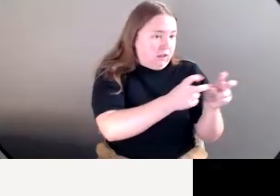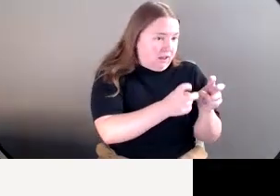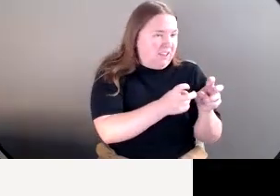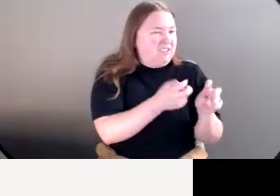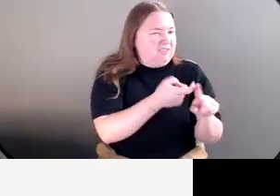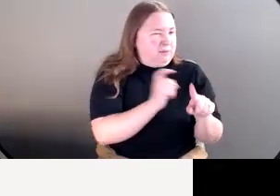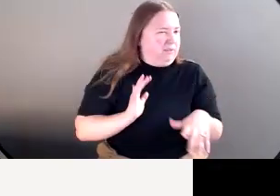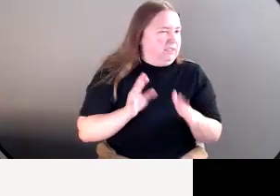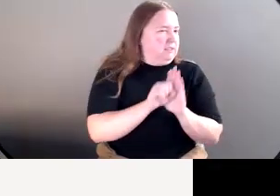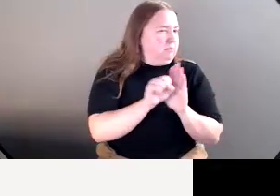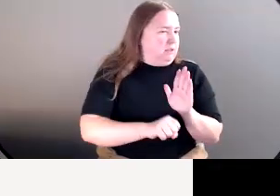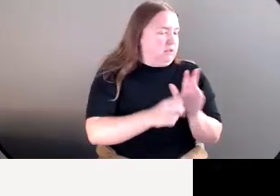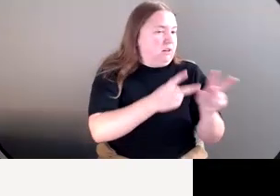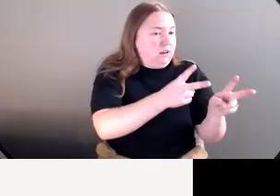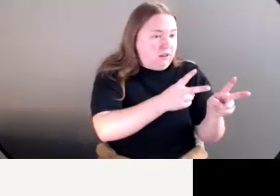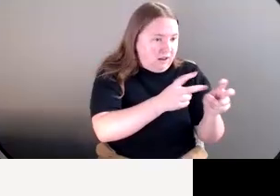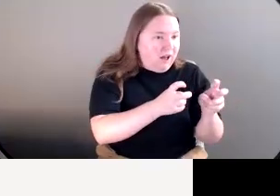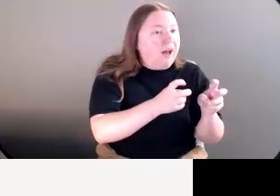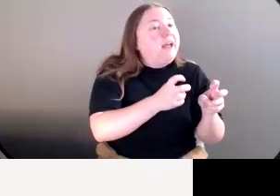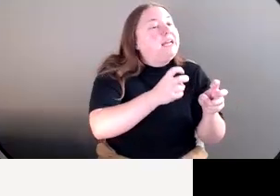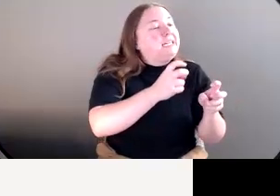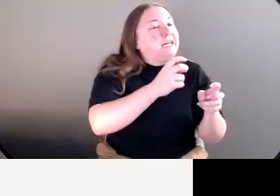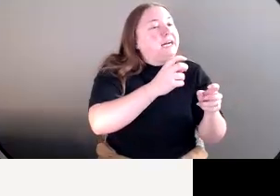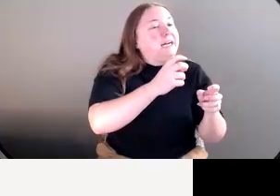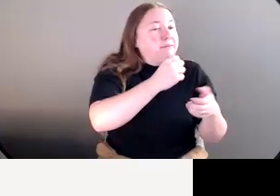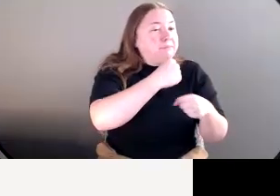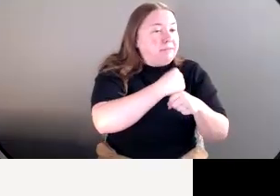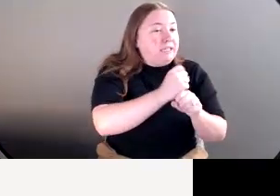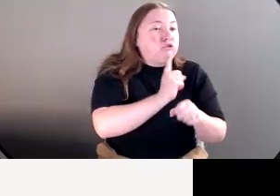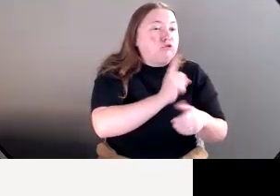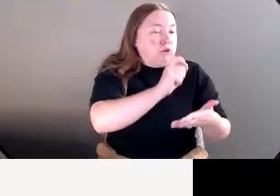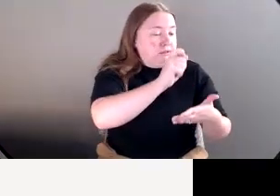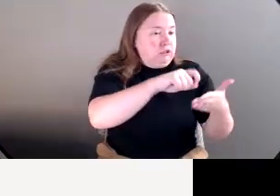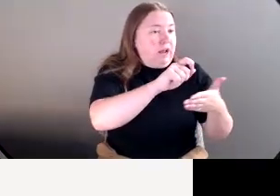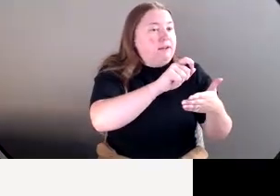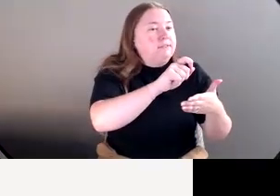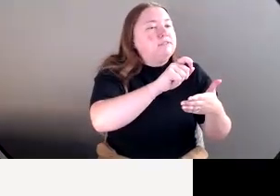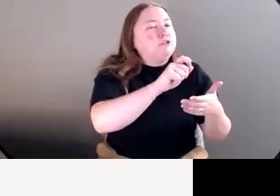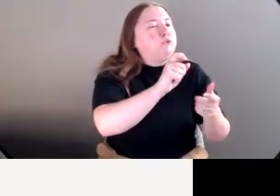we want to make sure that we check the box to adjust events and due dates.